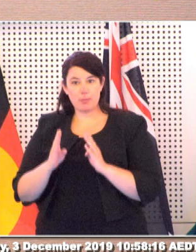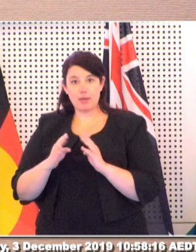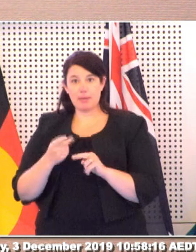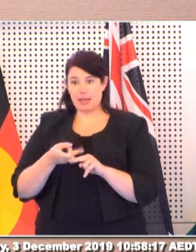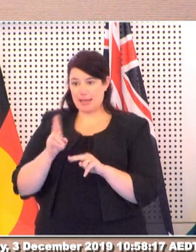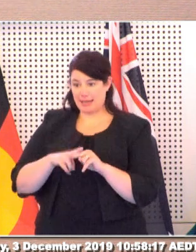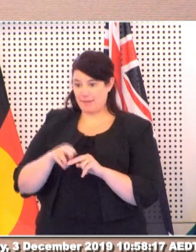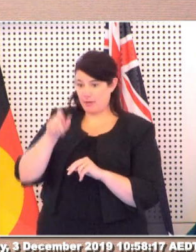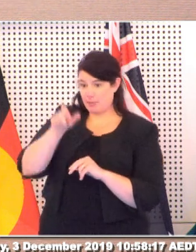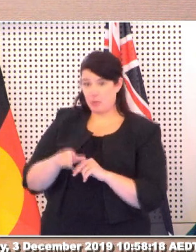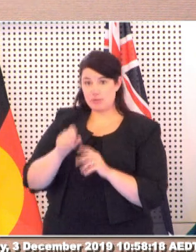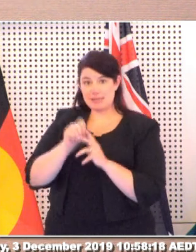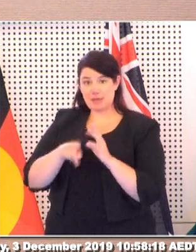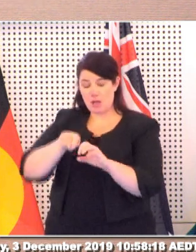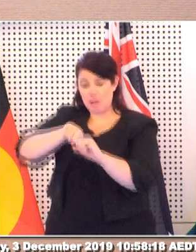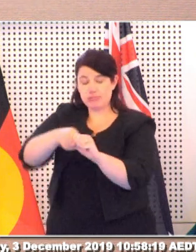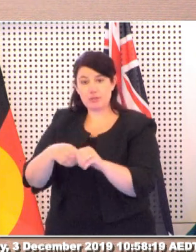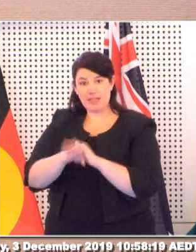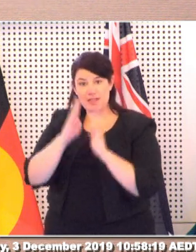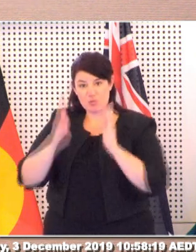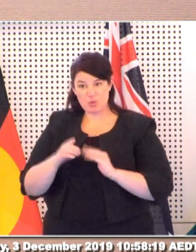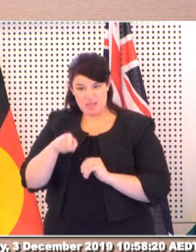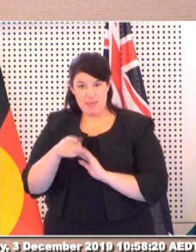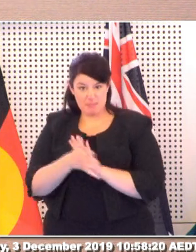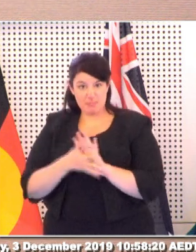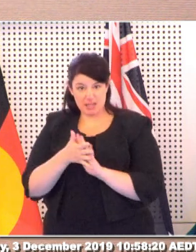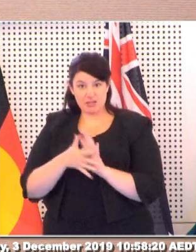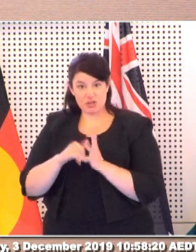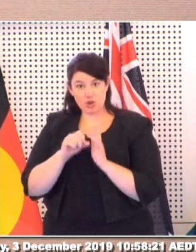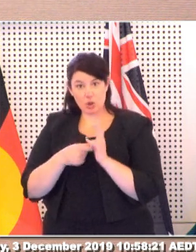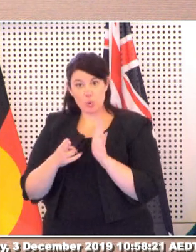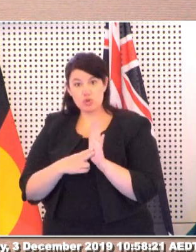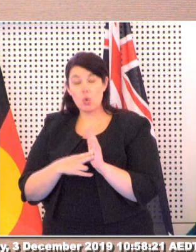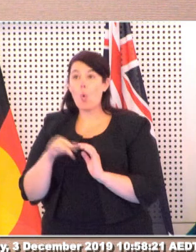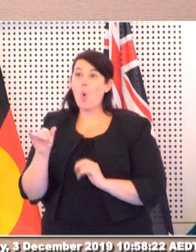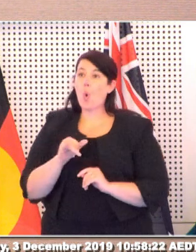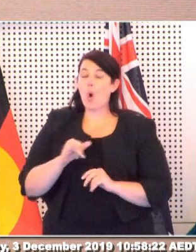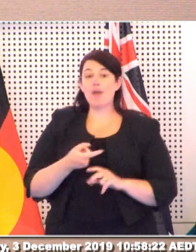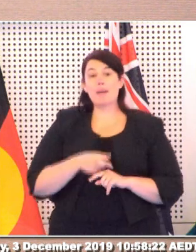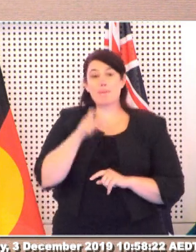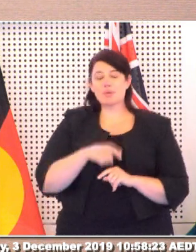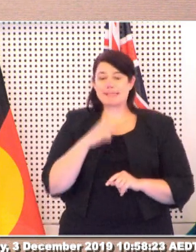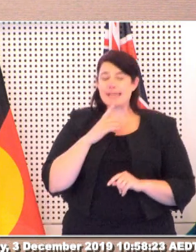against their will. And I’m not sure what you call it when someone says they want to go outside and they are not allowed to.